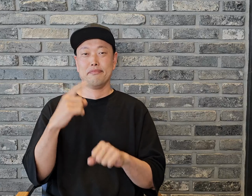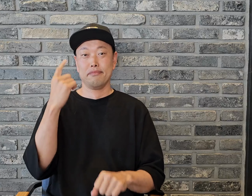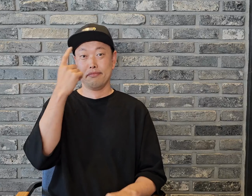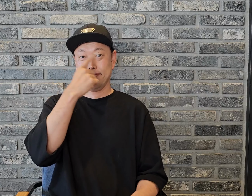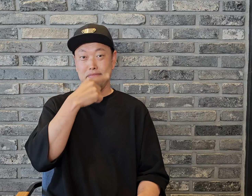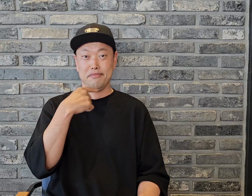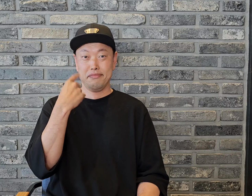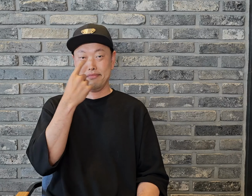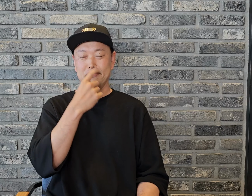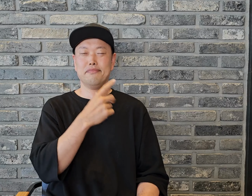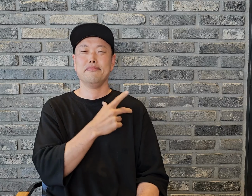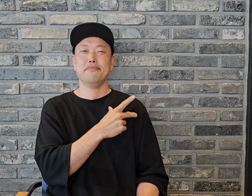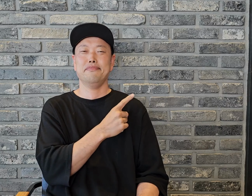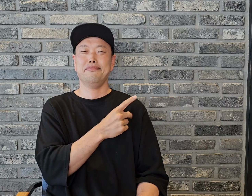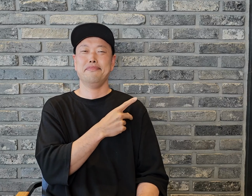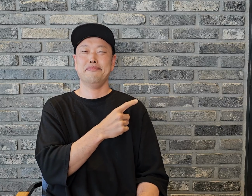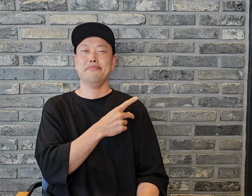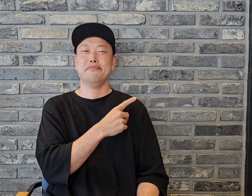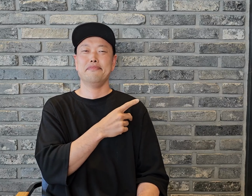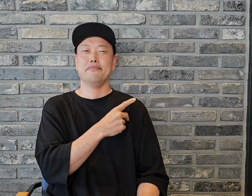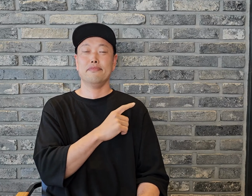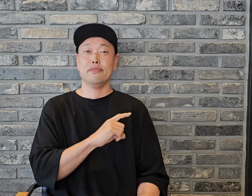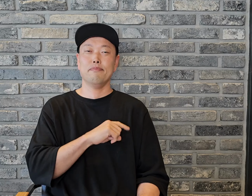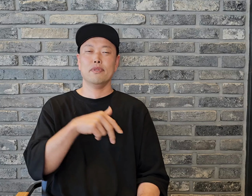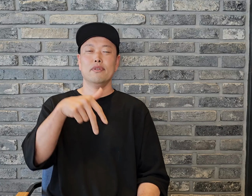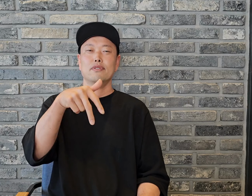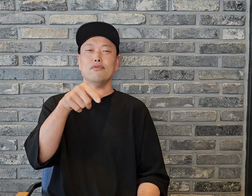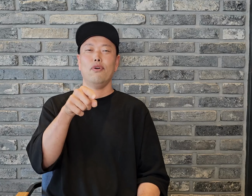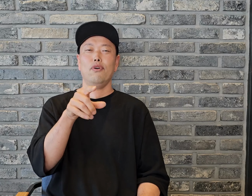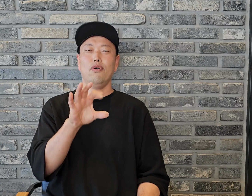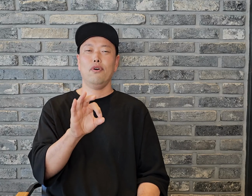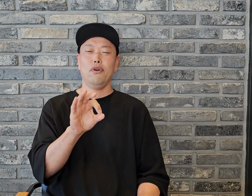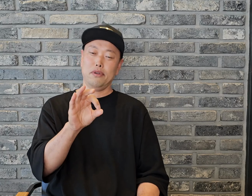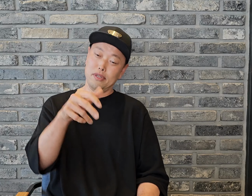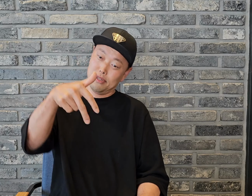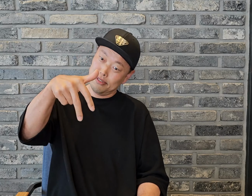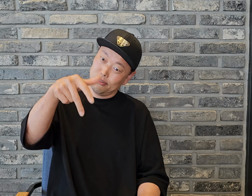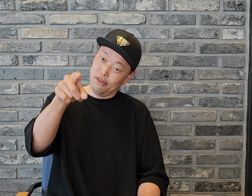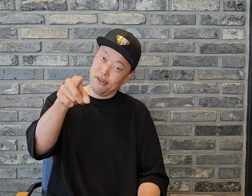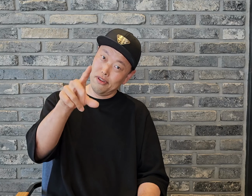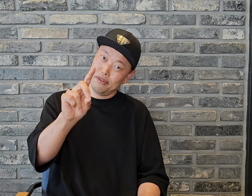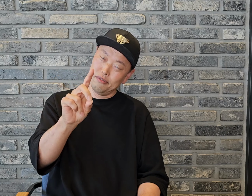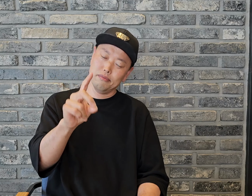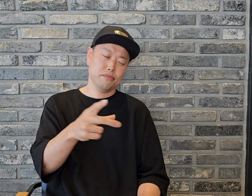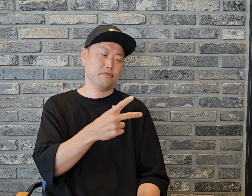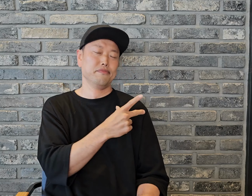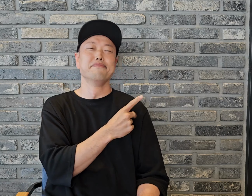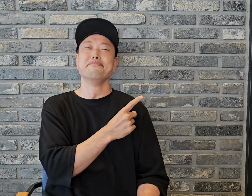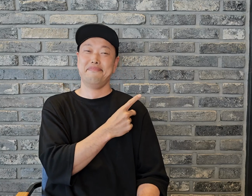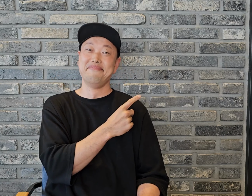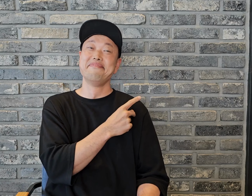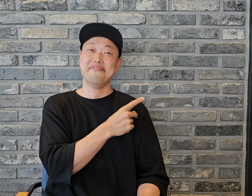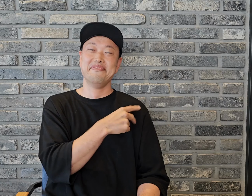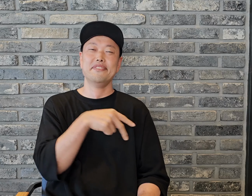The sign language name is taken from my last name, 'Jeong', and I express it like this, and